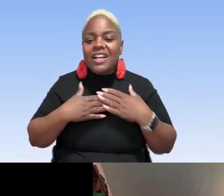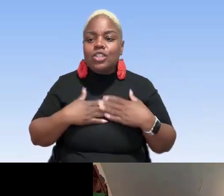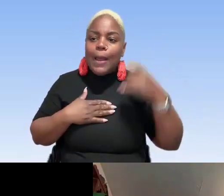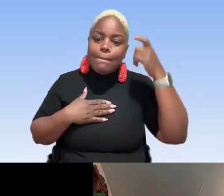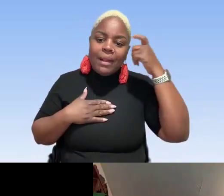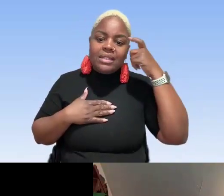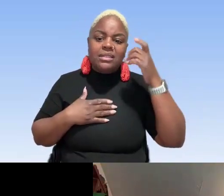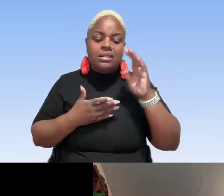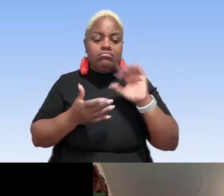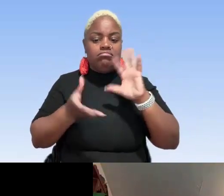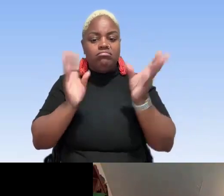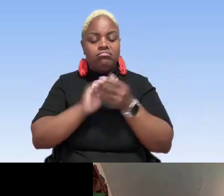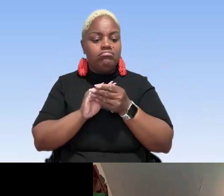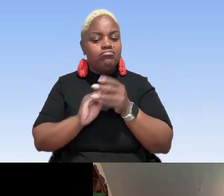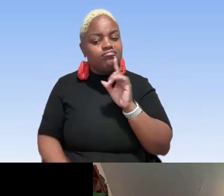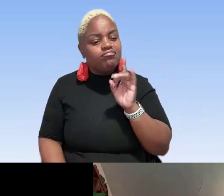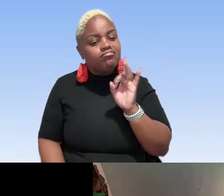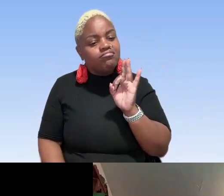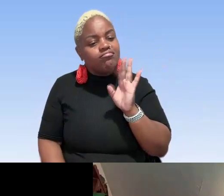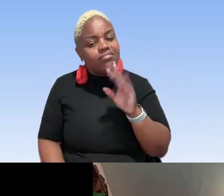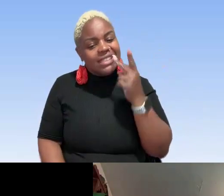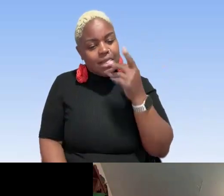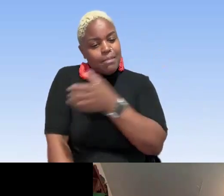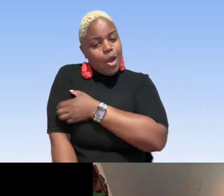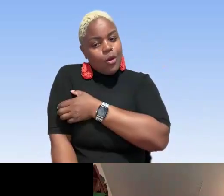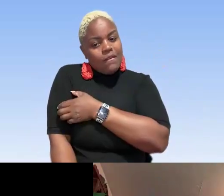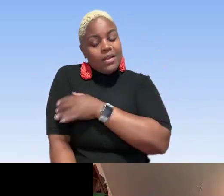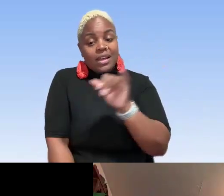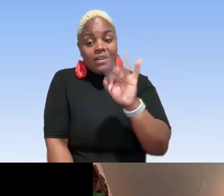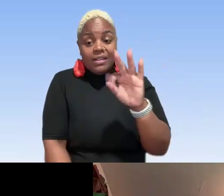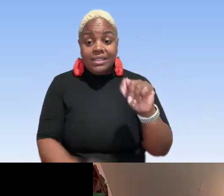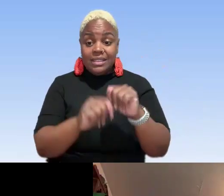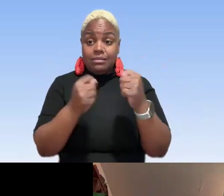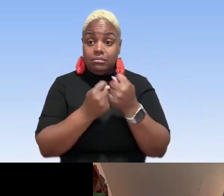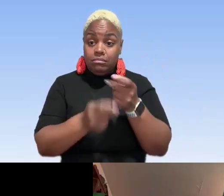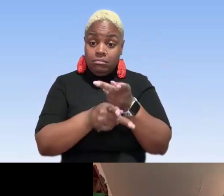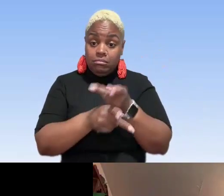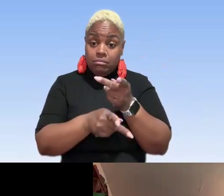I've, I've seen the power of, like, when care teams work really well, and what that does for both caregivers